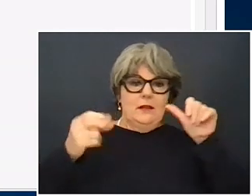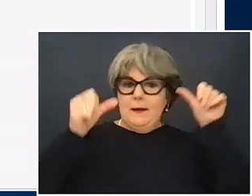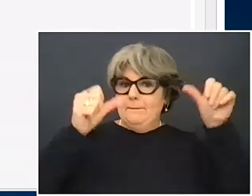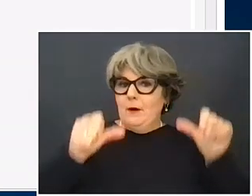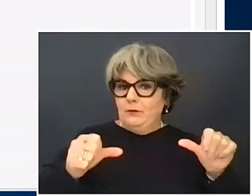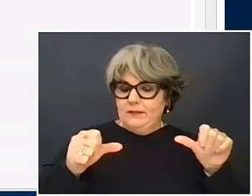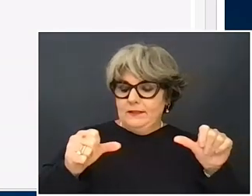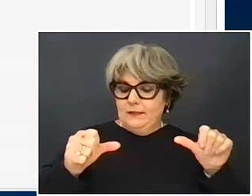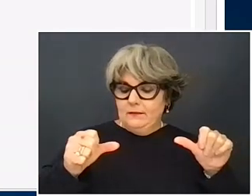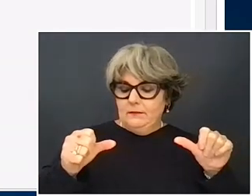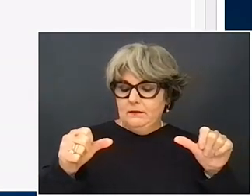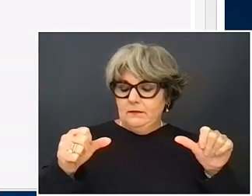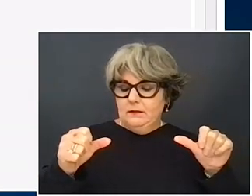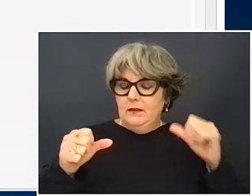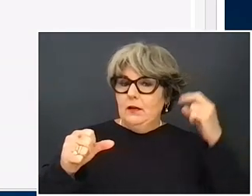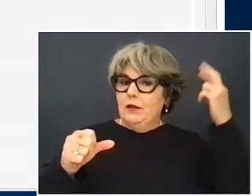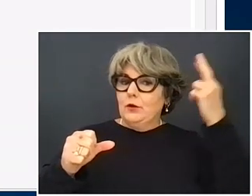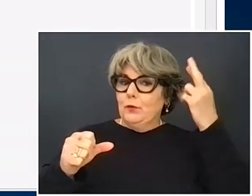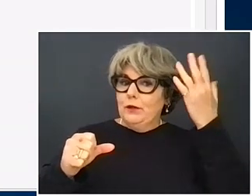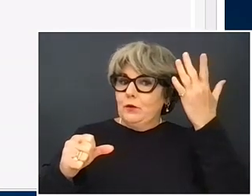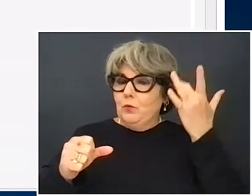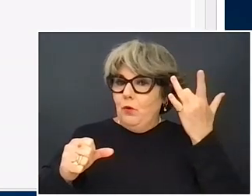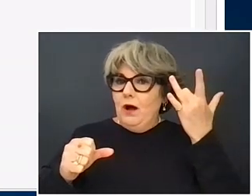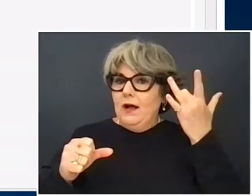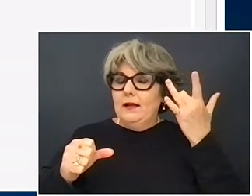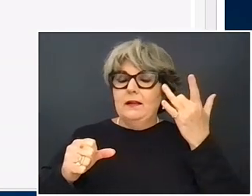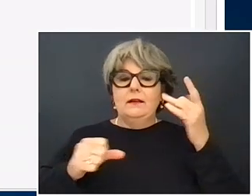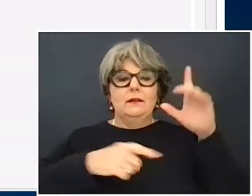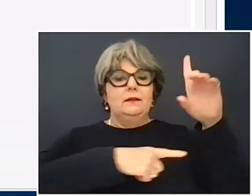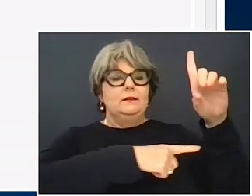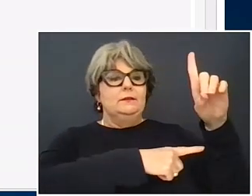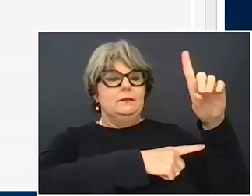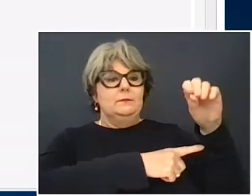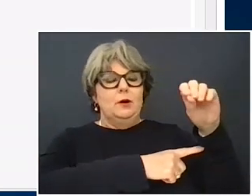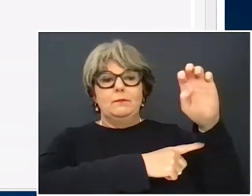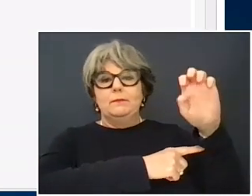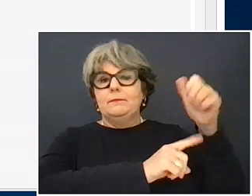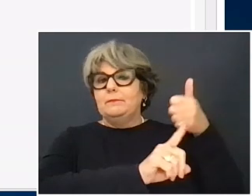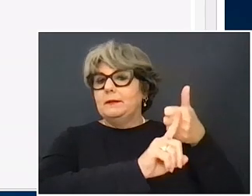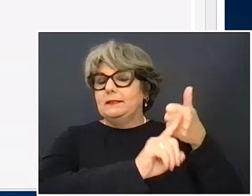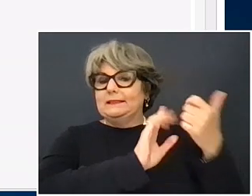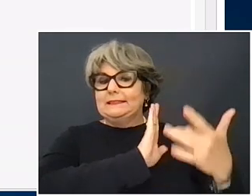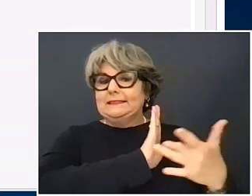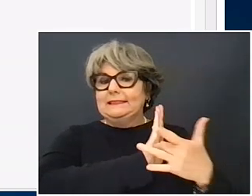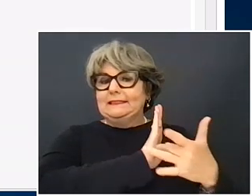One of the reasons, I think, is the Department's technology for doing this is